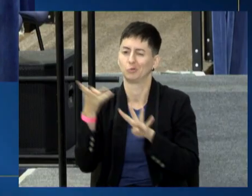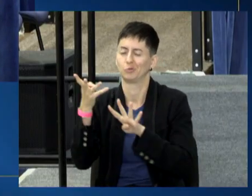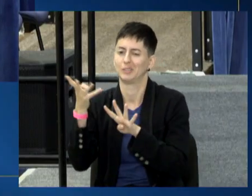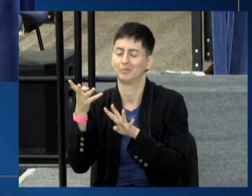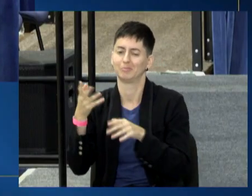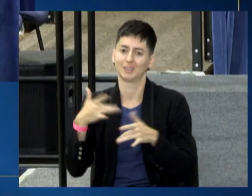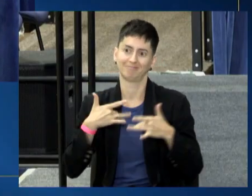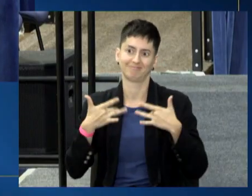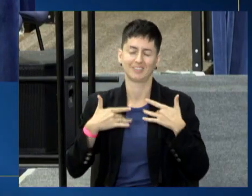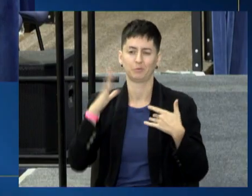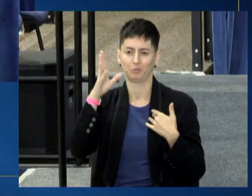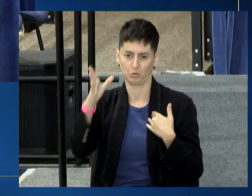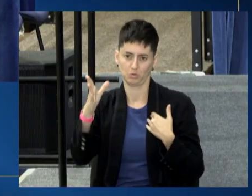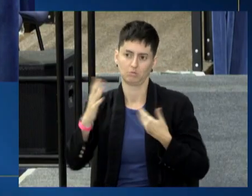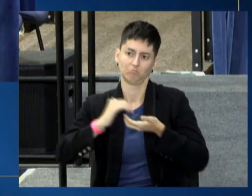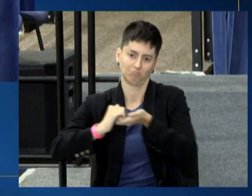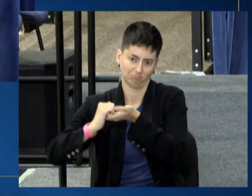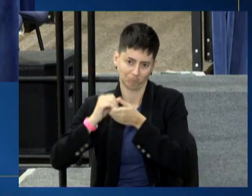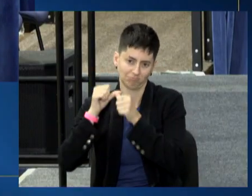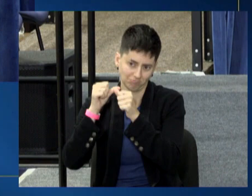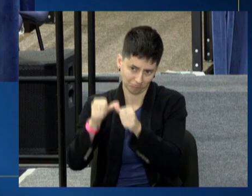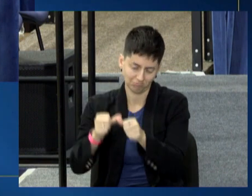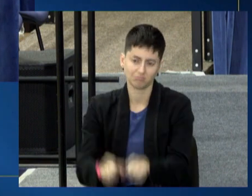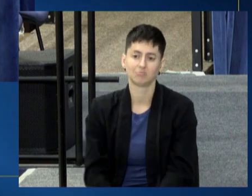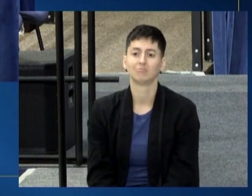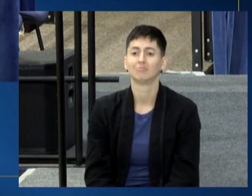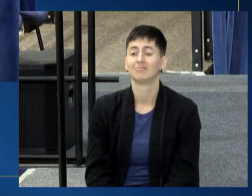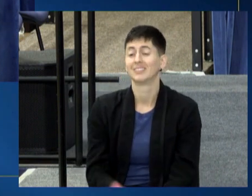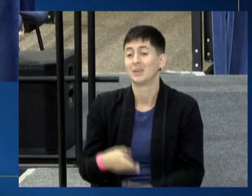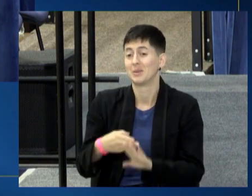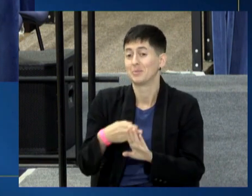And finally, before we get started, I want to thank a few people. We want to thank all